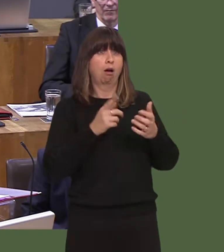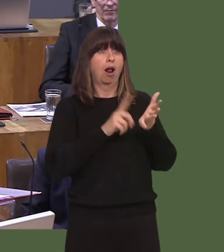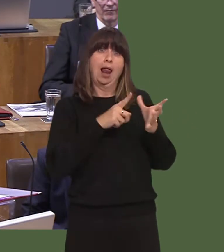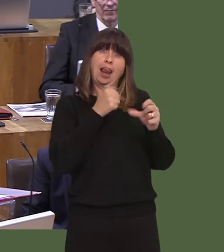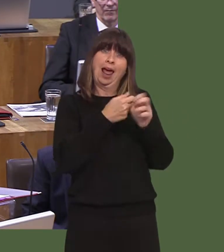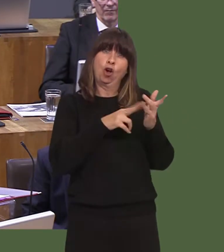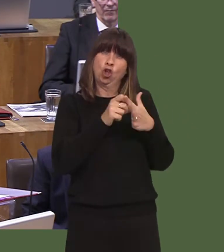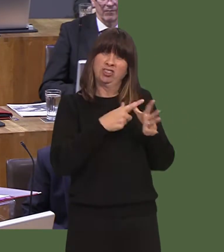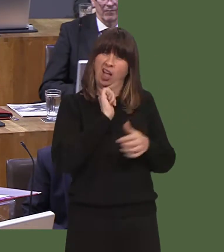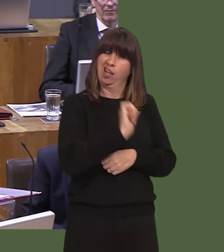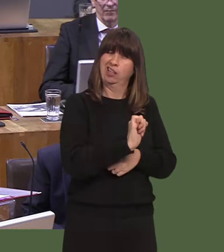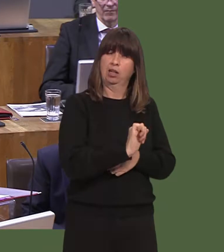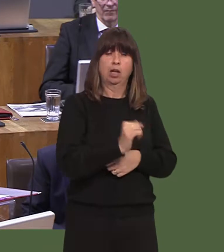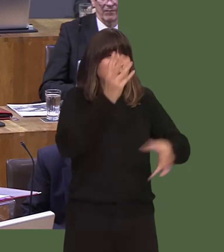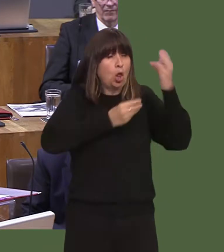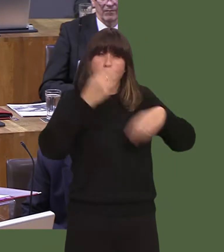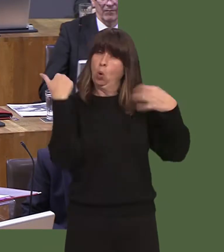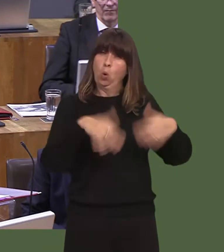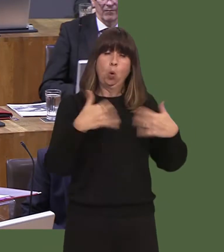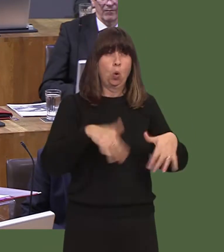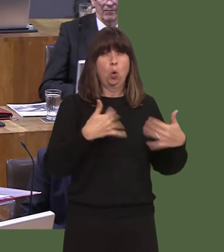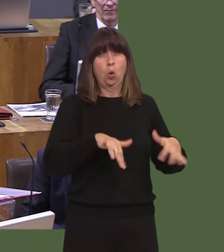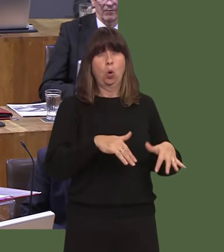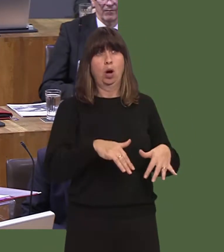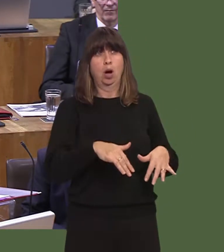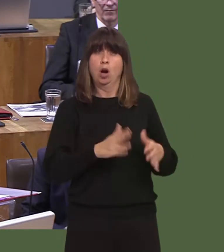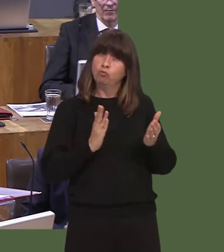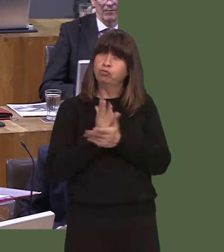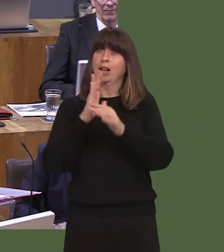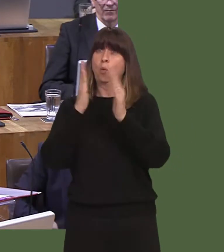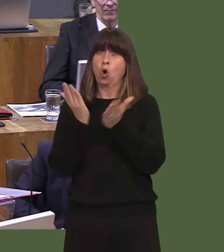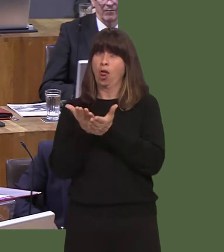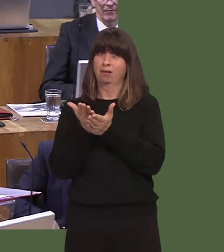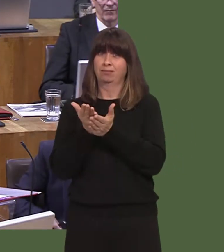And I can say to him that, in the real world, you cannot deal with businesses if you say